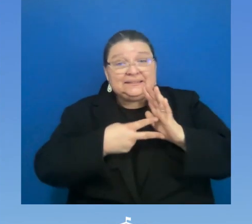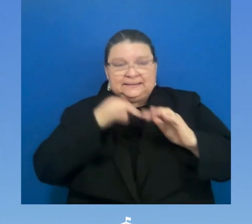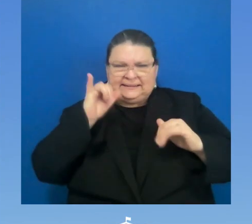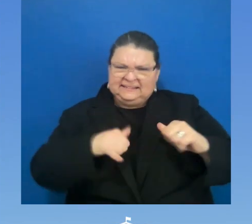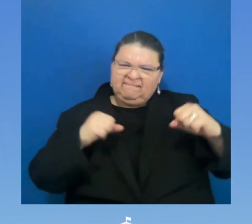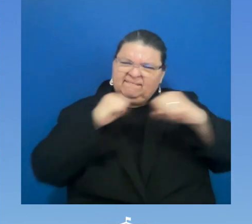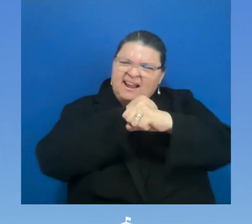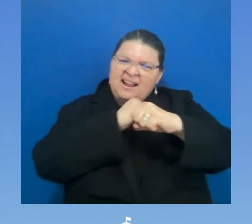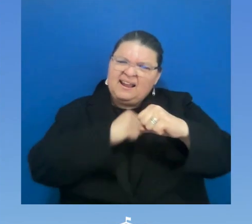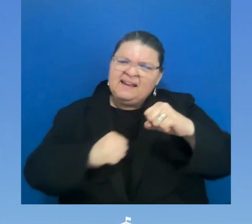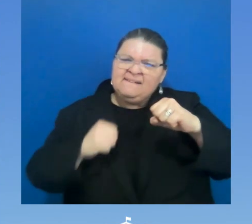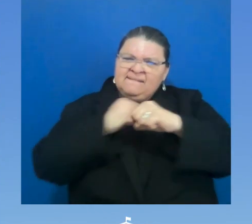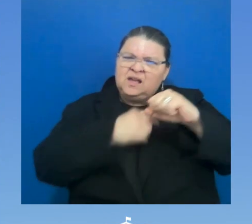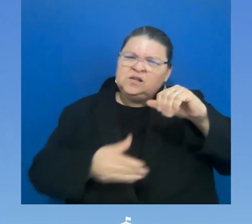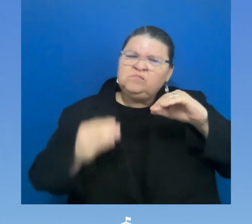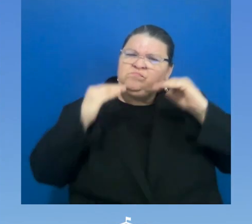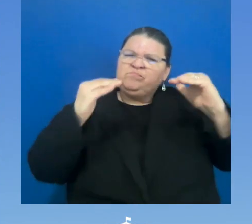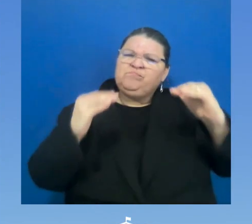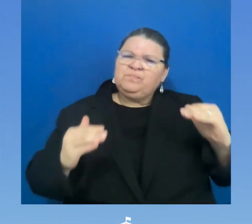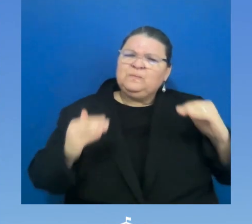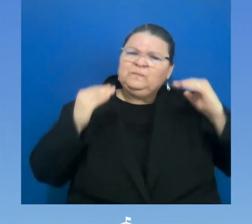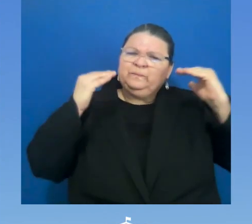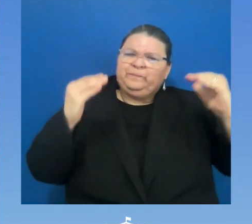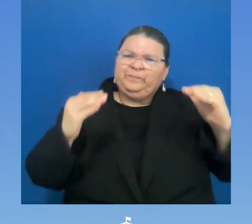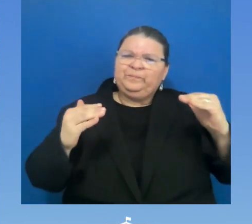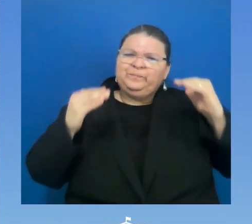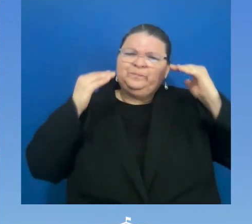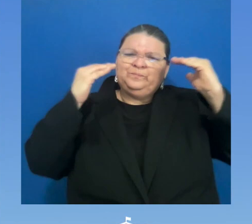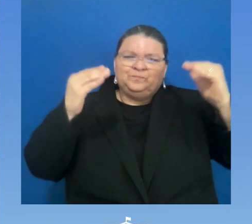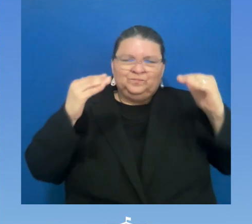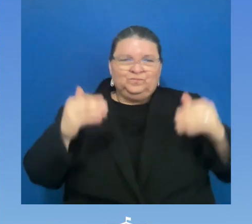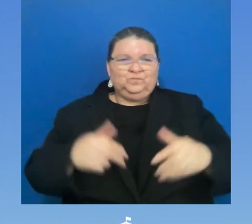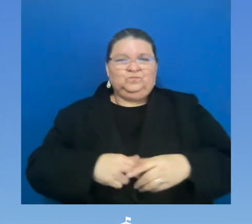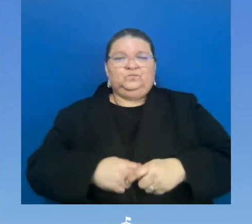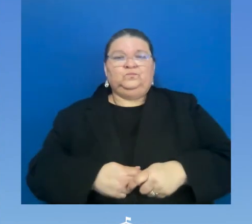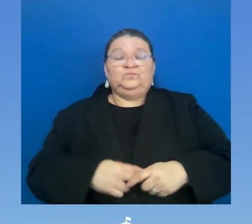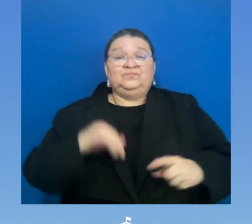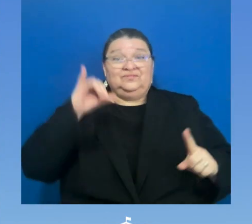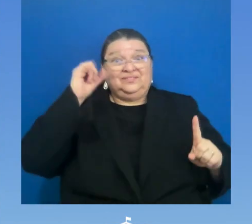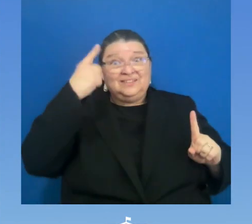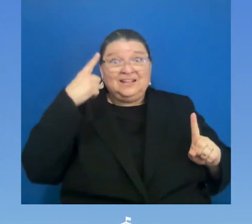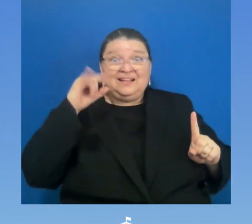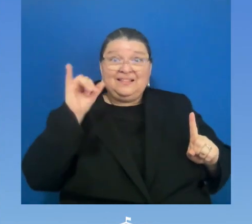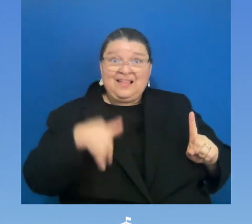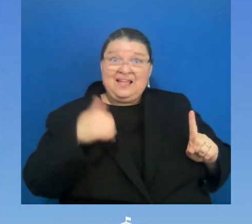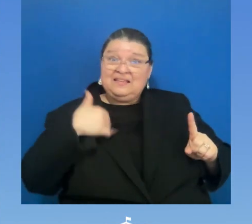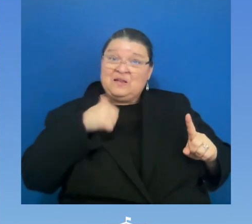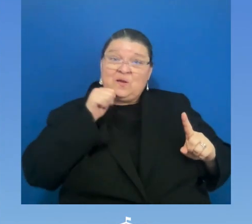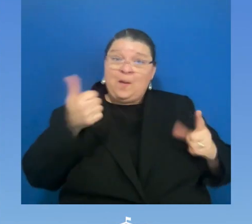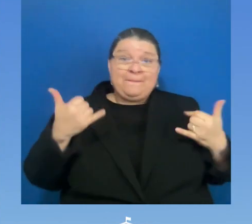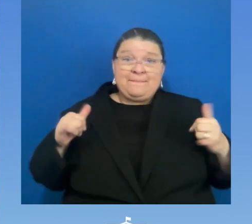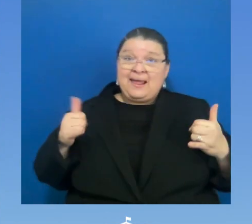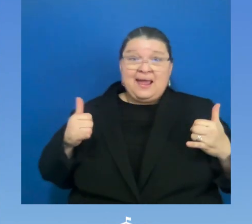I've continued to talk about equal pay, even though I don't play anymore. And Julie does it; and now Cindy is obviously back in the arena,